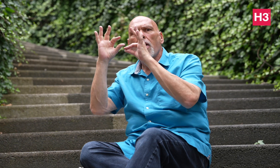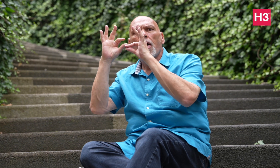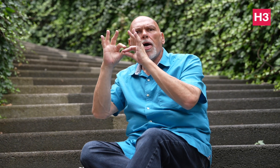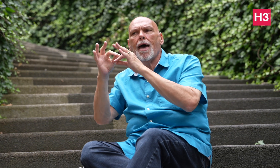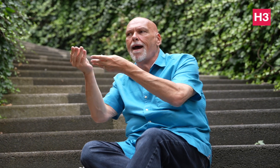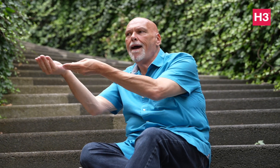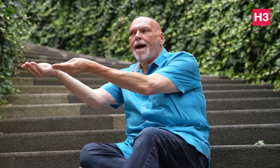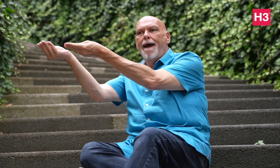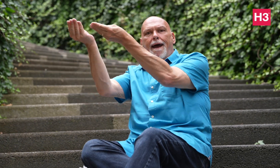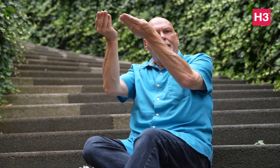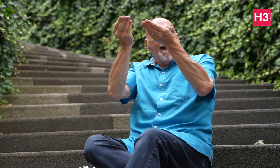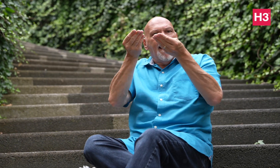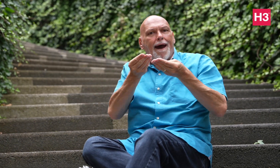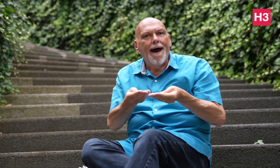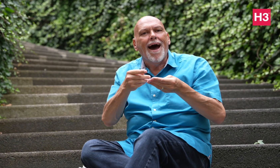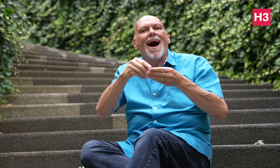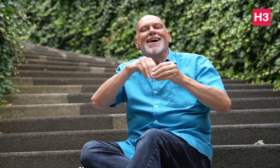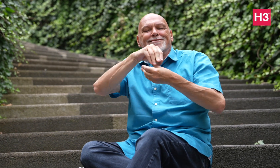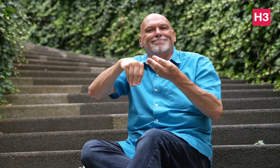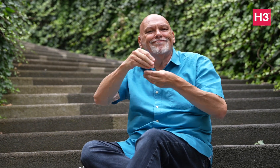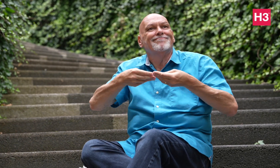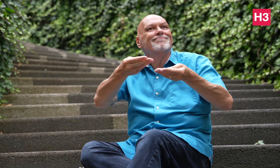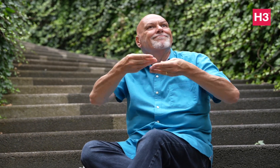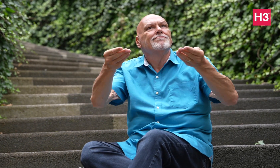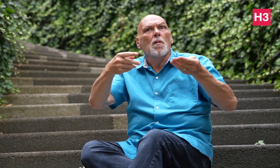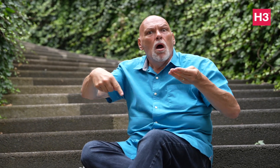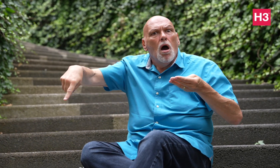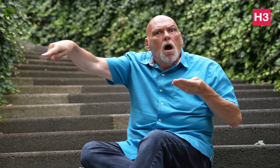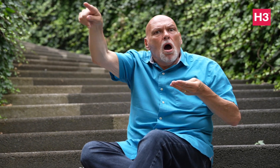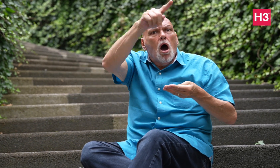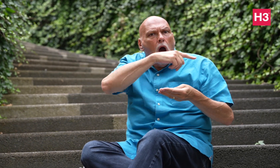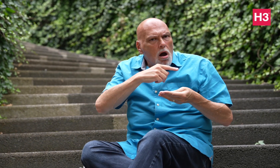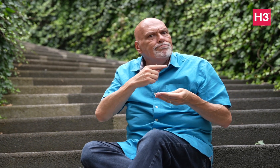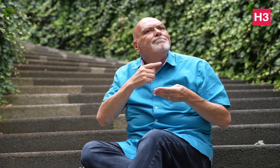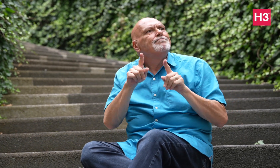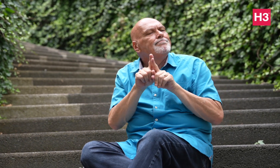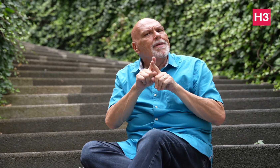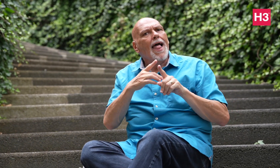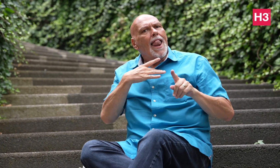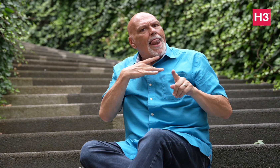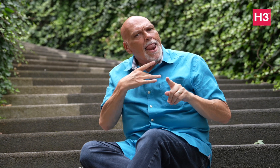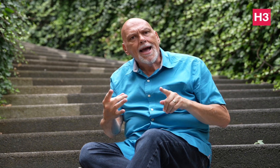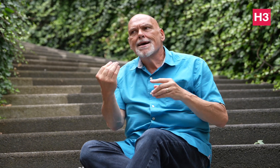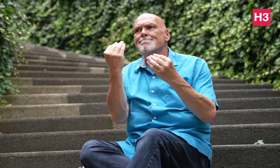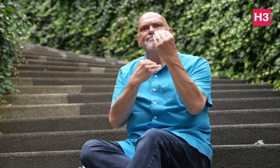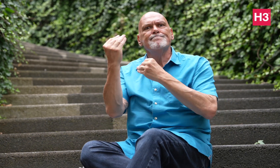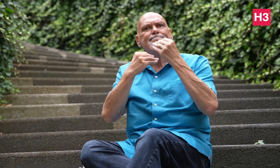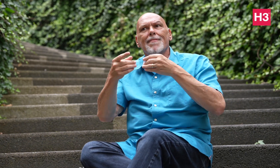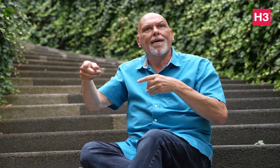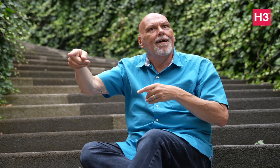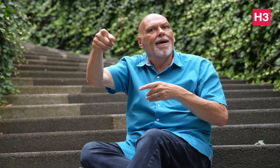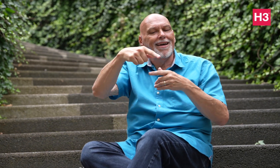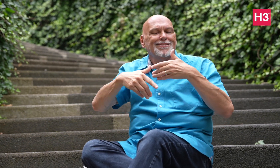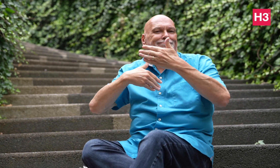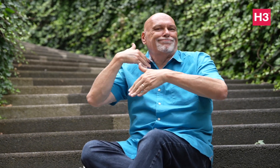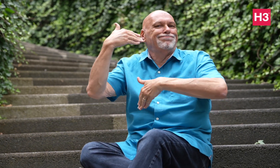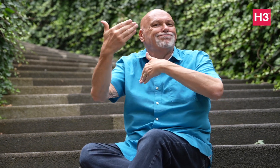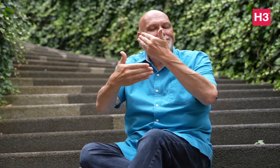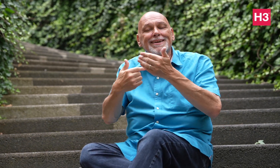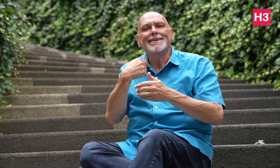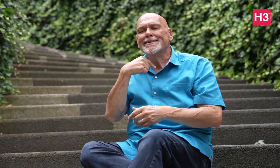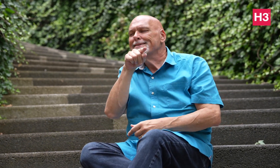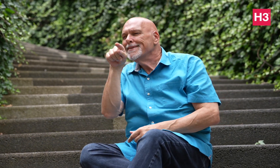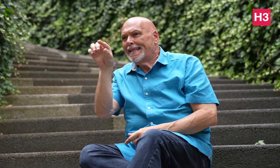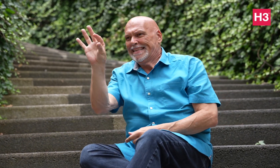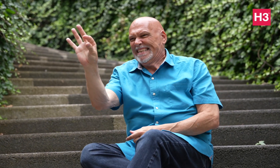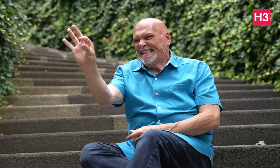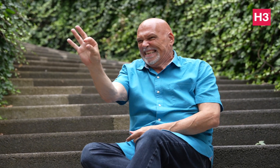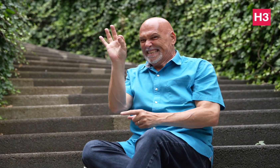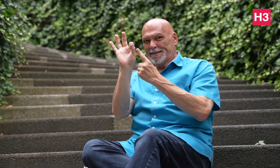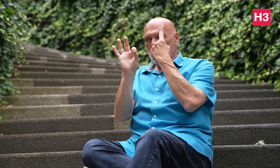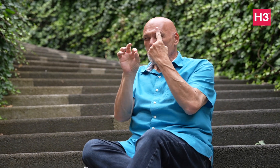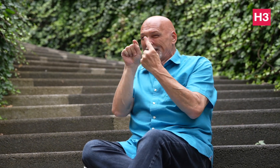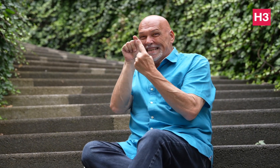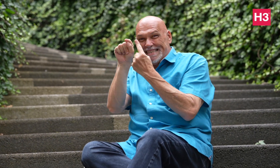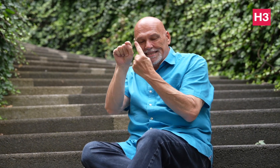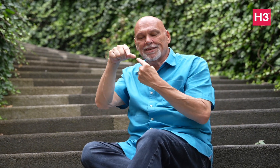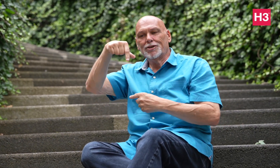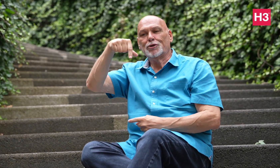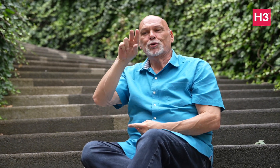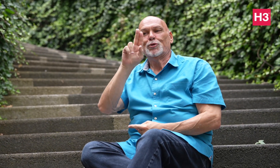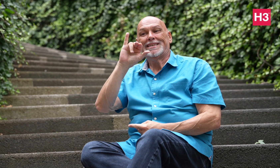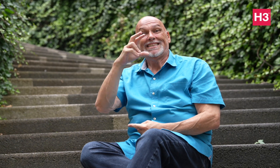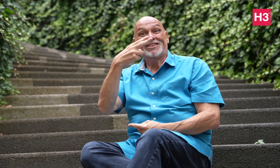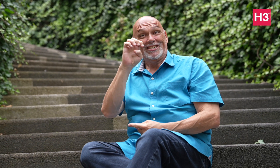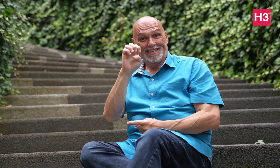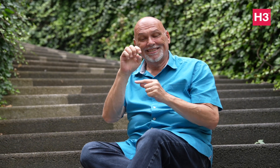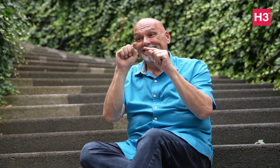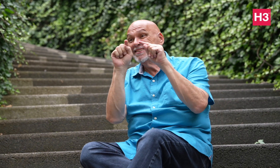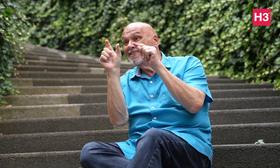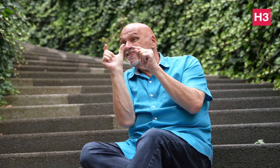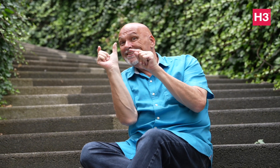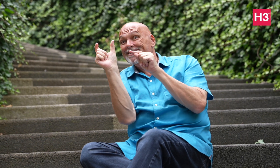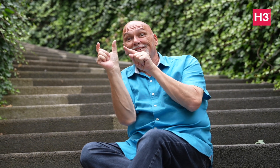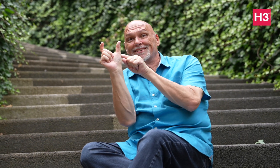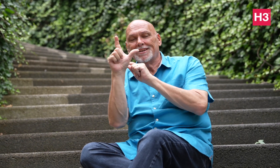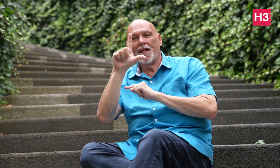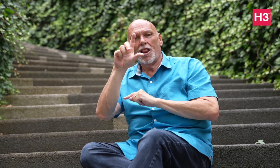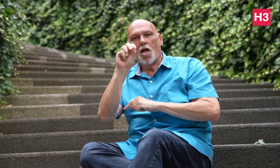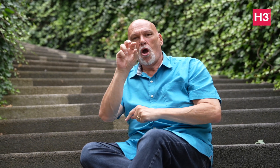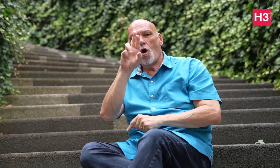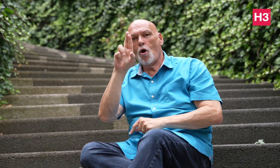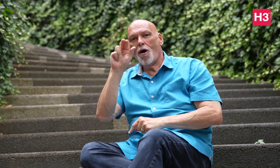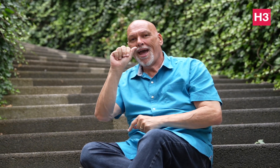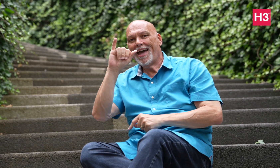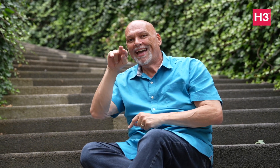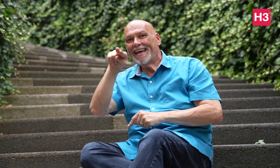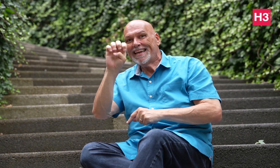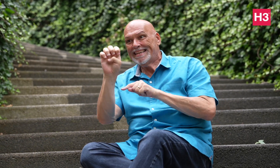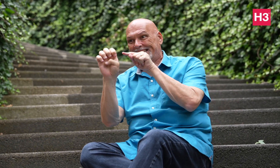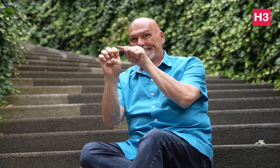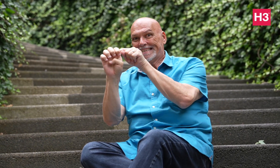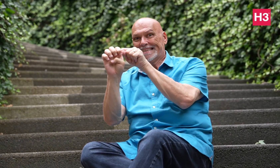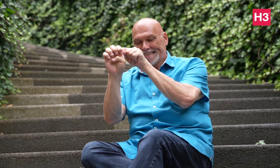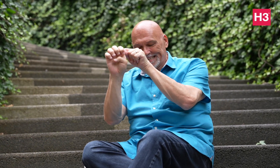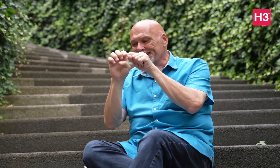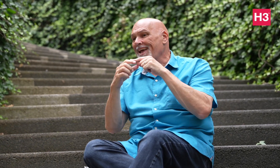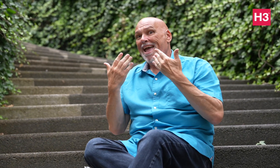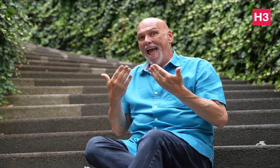becoming a beloved dish. I’ve bought a classic Quiche Lorraine — now let’s cut